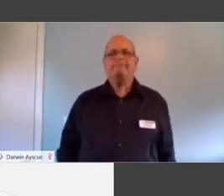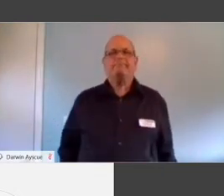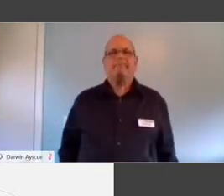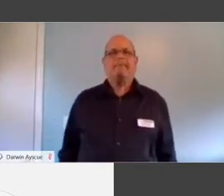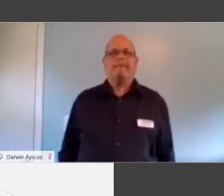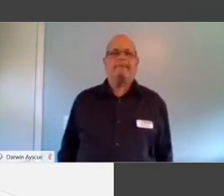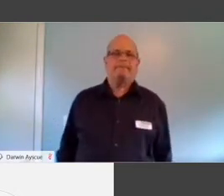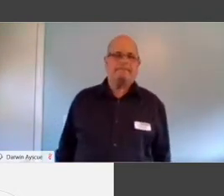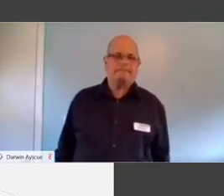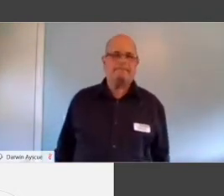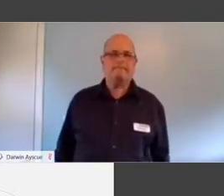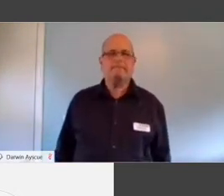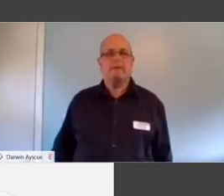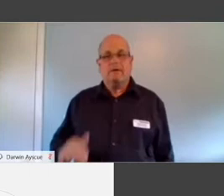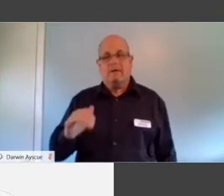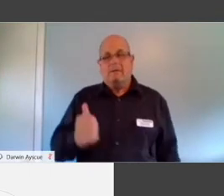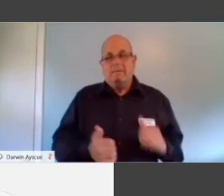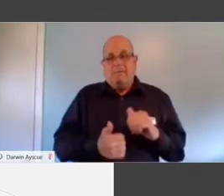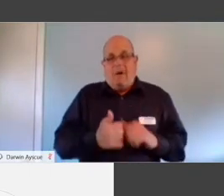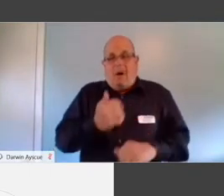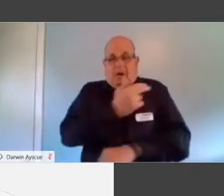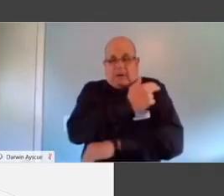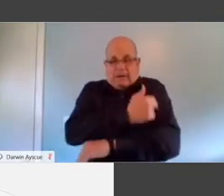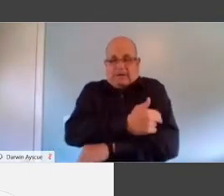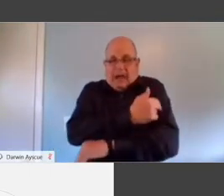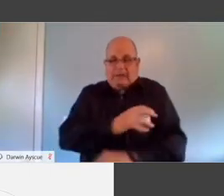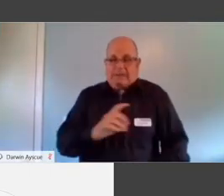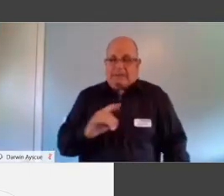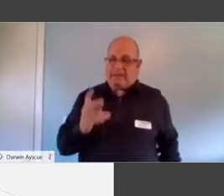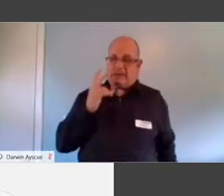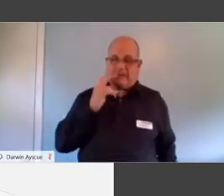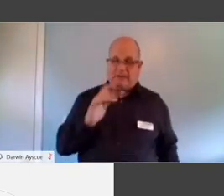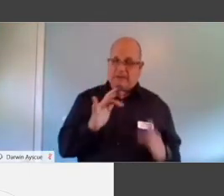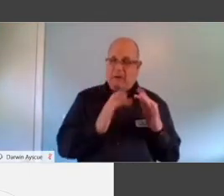Most hospitals actually did, if you look on the website, the major hospitals in Tennessee